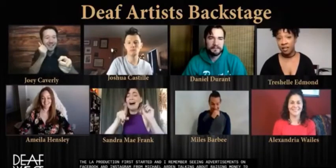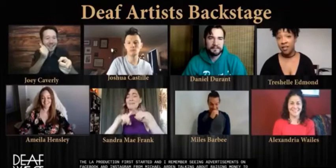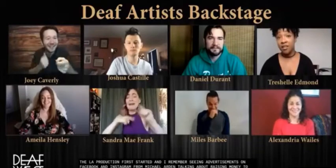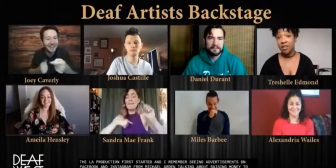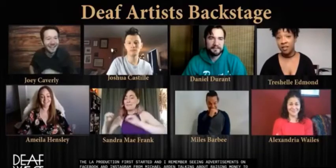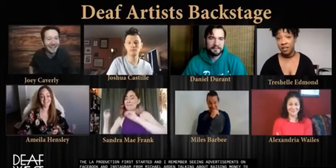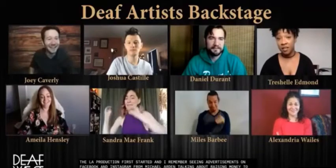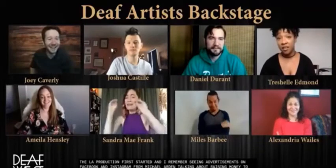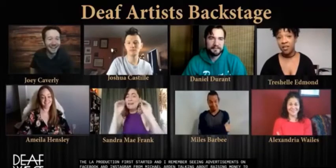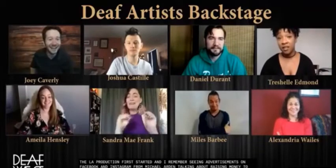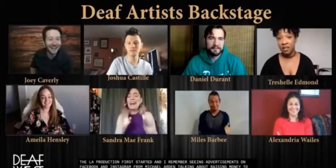Yes, Sandra?